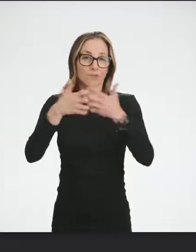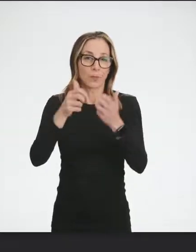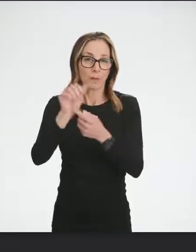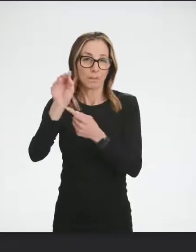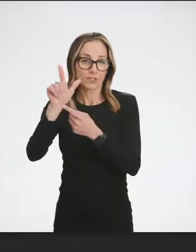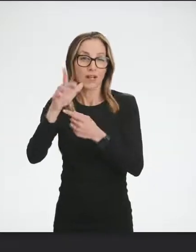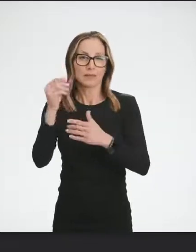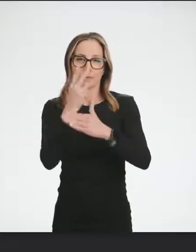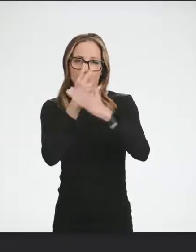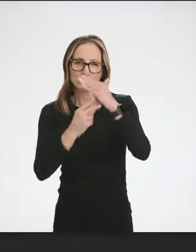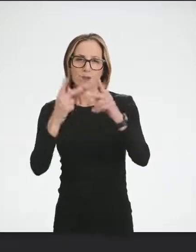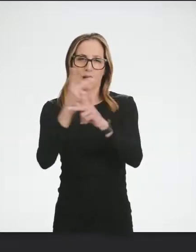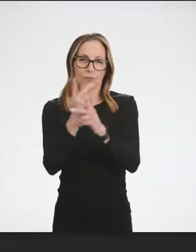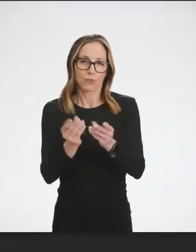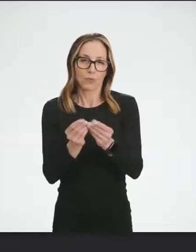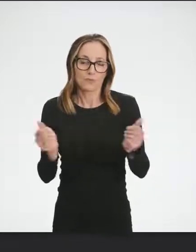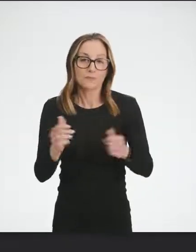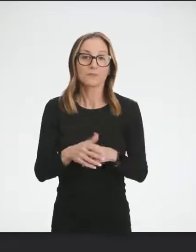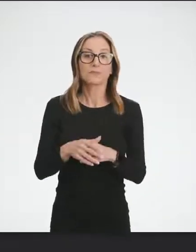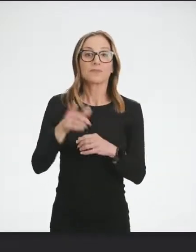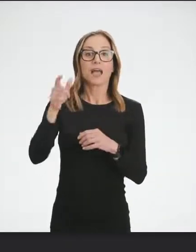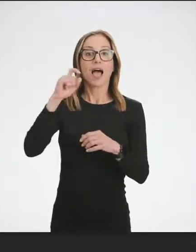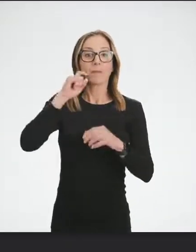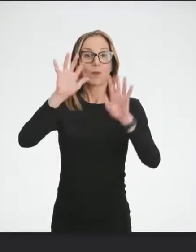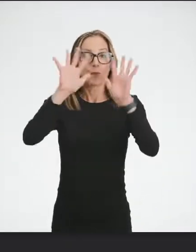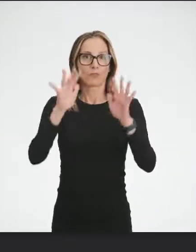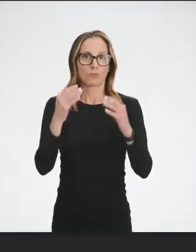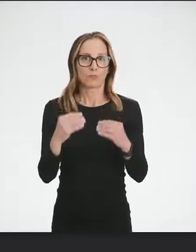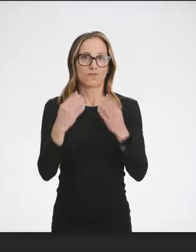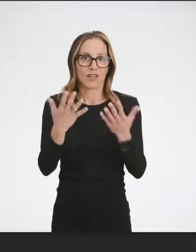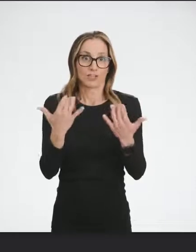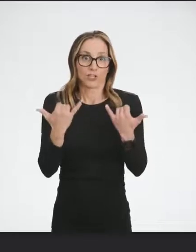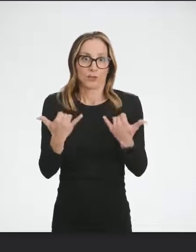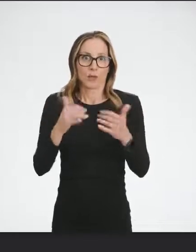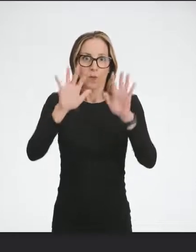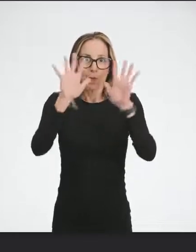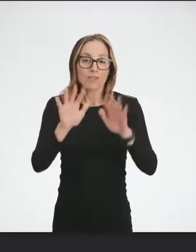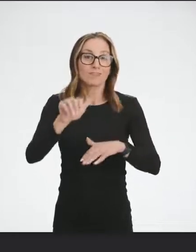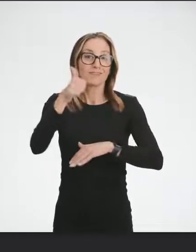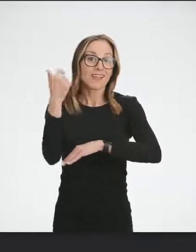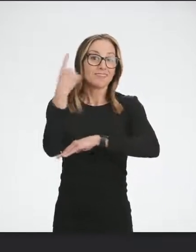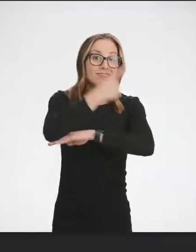Apple Weather provides current weather, 10-day hourly forecasts, daily forecasts, and historical